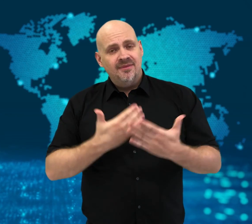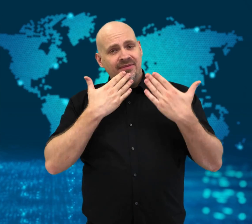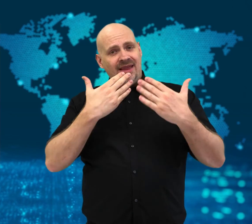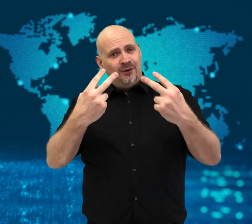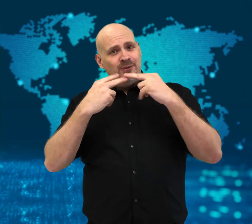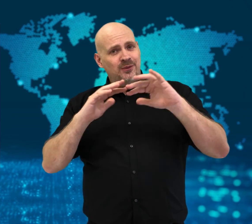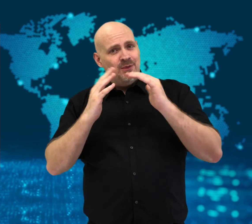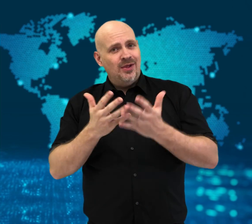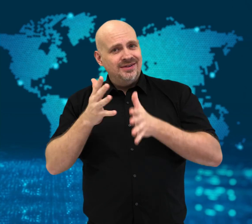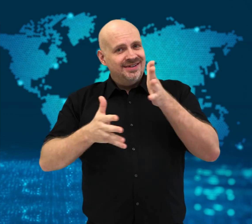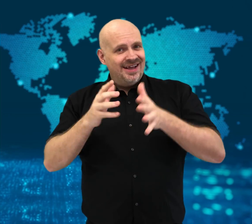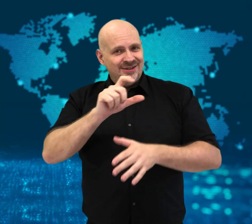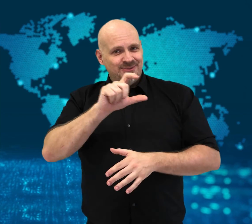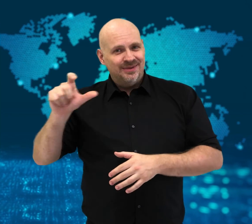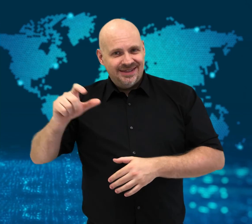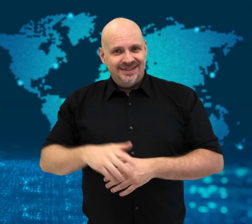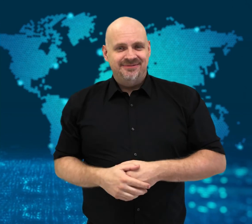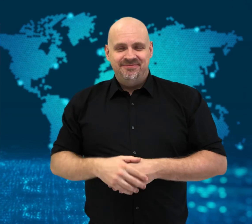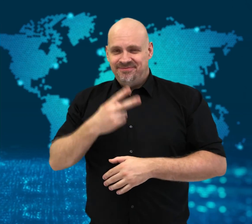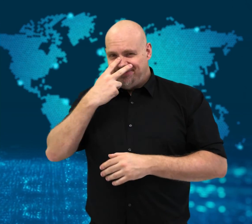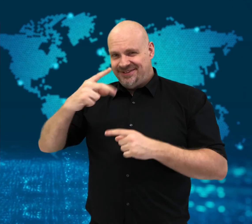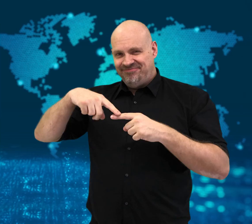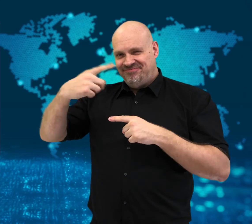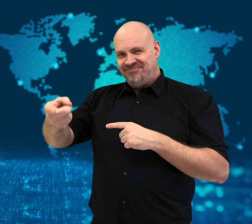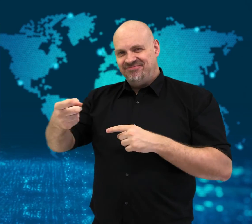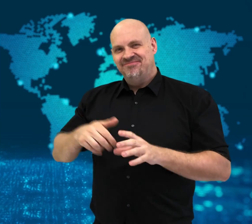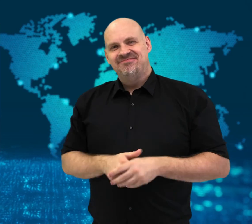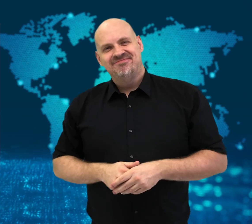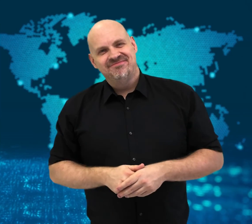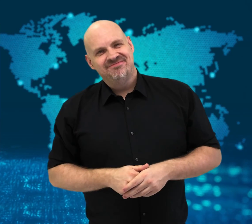Thank you for watching WorldSign Week and see you next time!